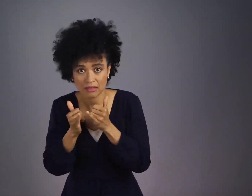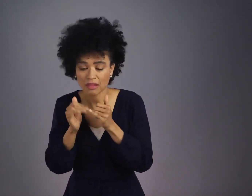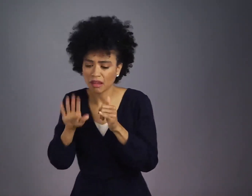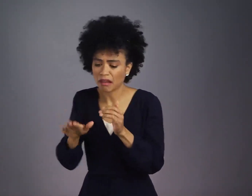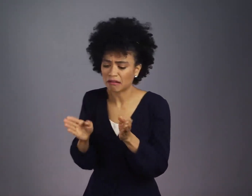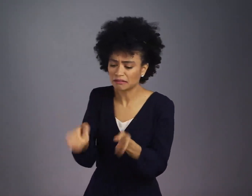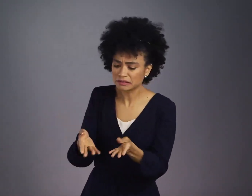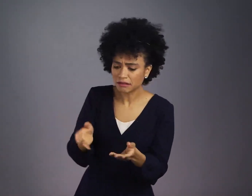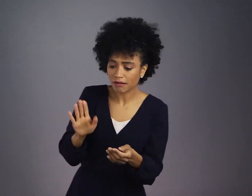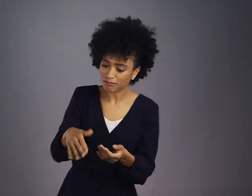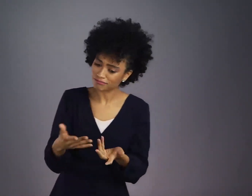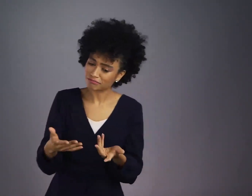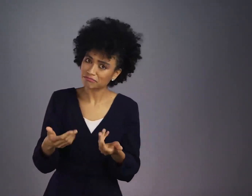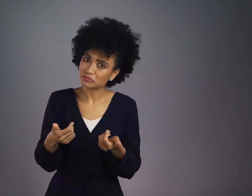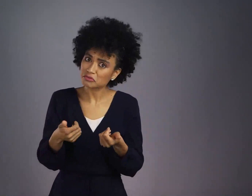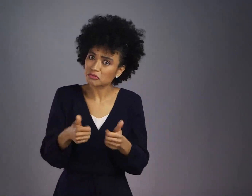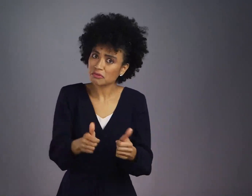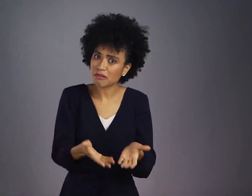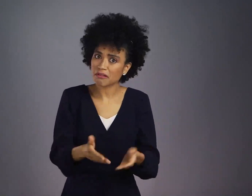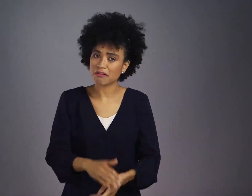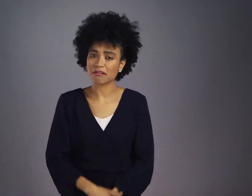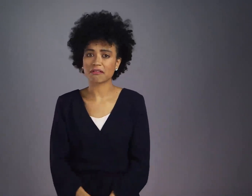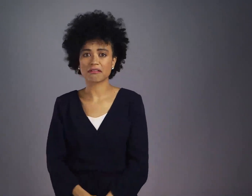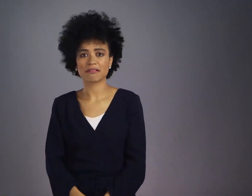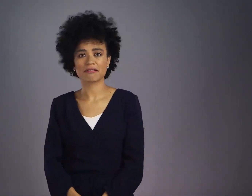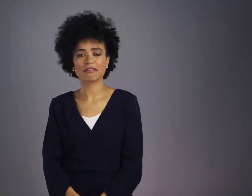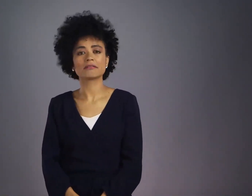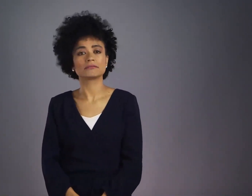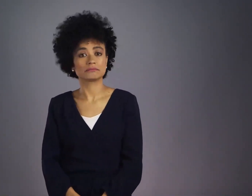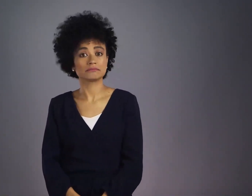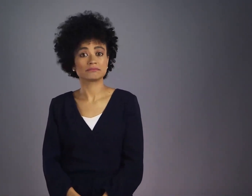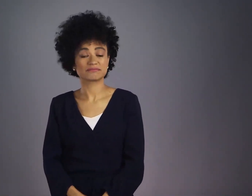Wait until repeated stumbling convinces him he must act,